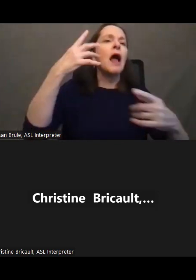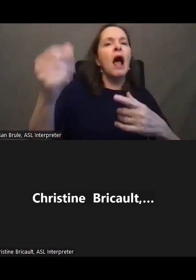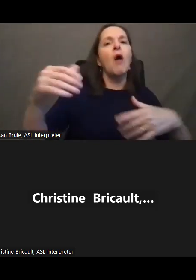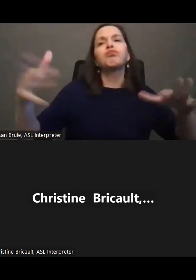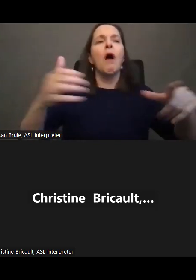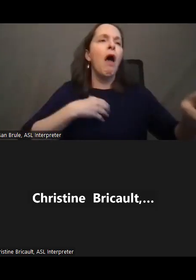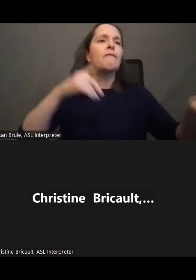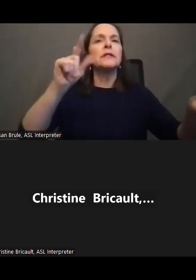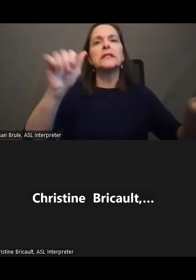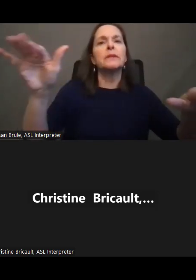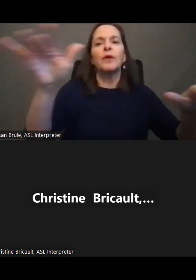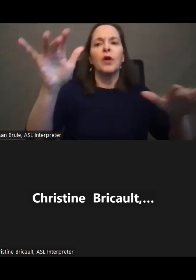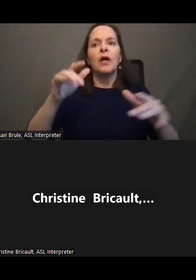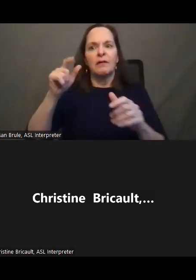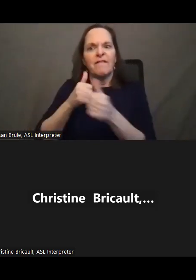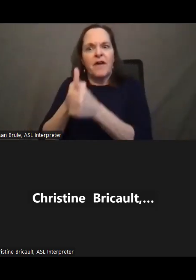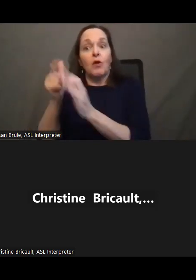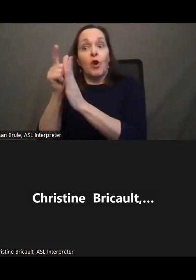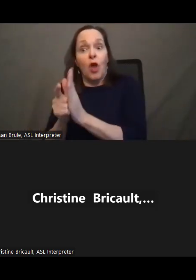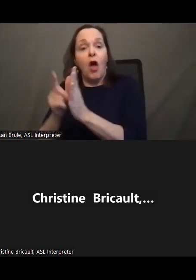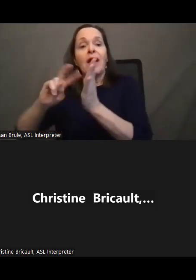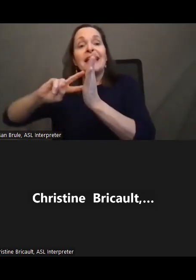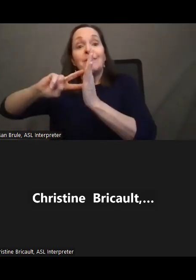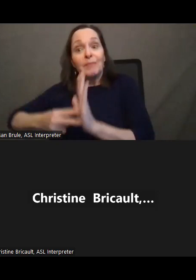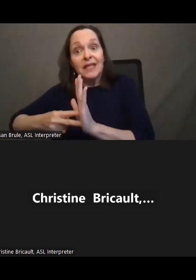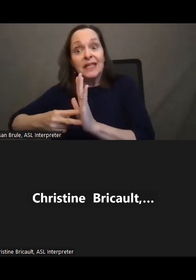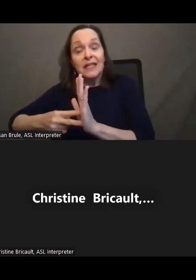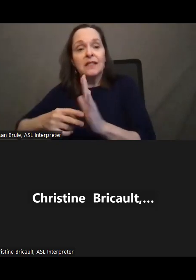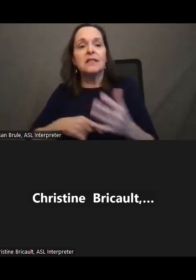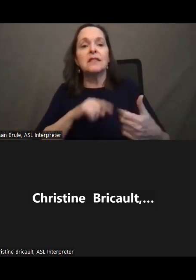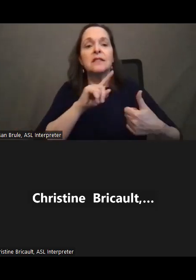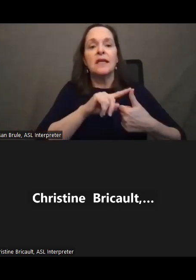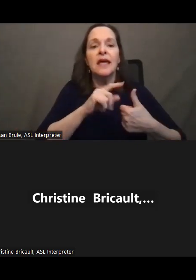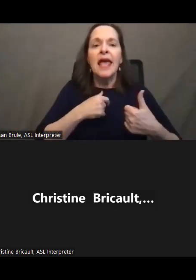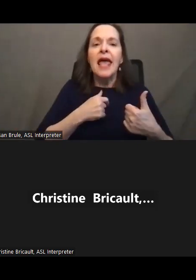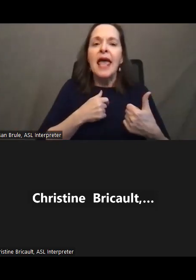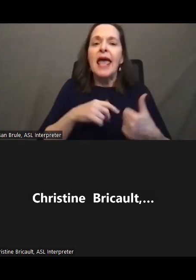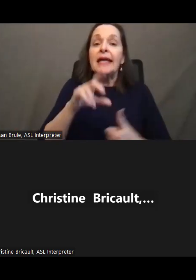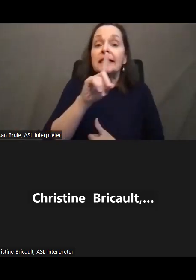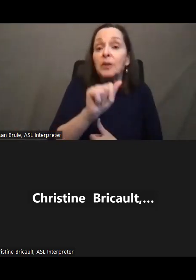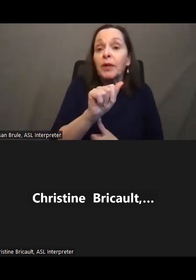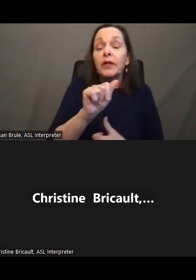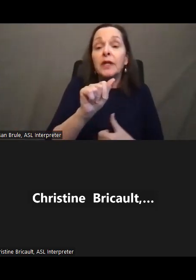impairment that substantially limits one or more major life activities of an individual.